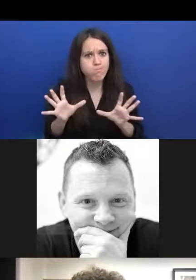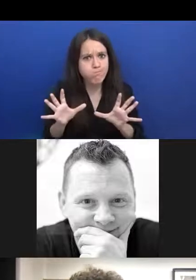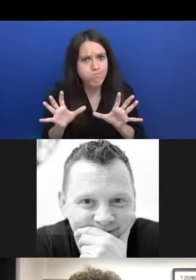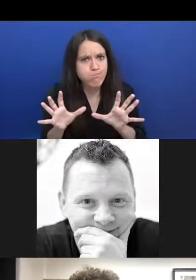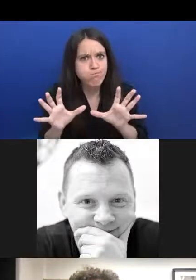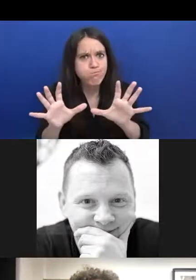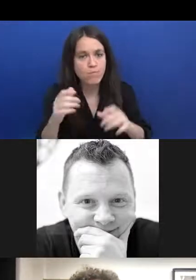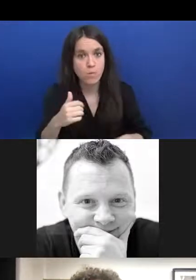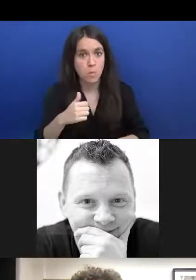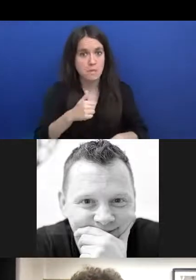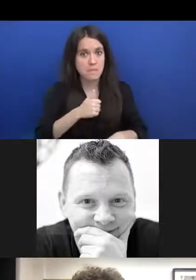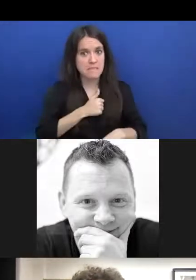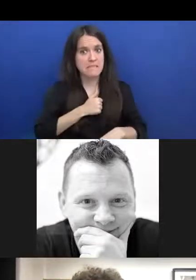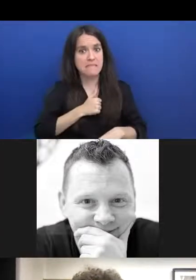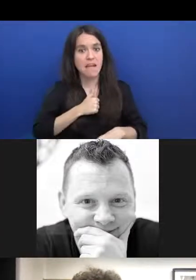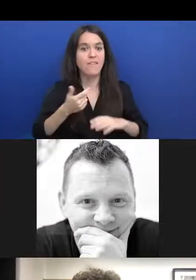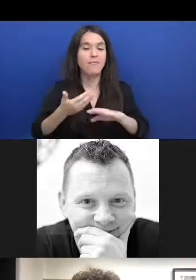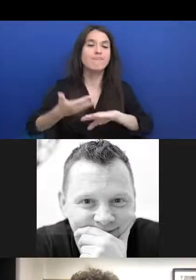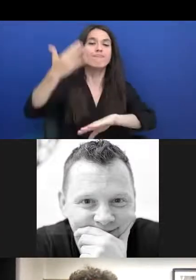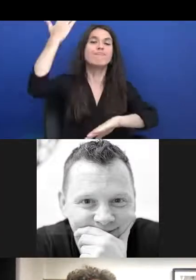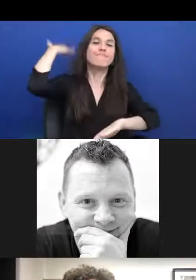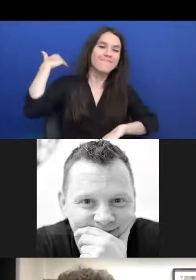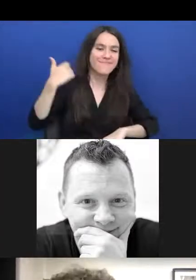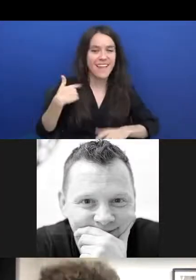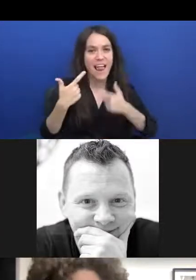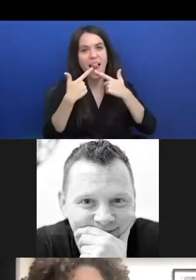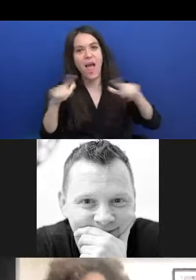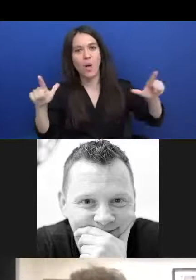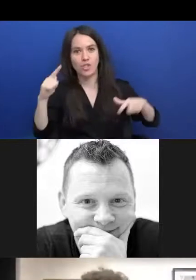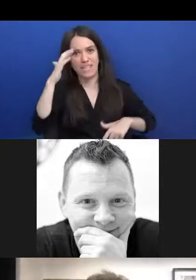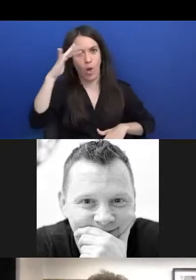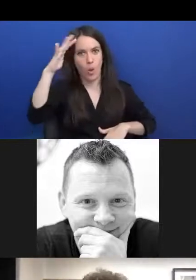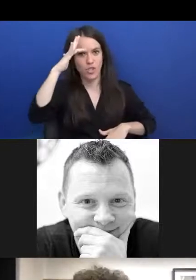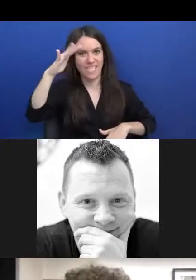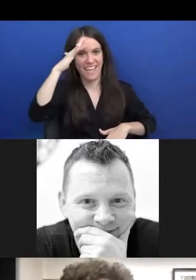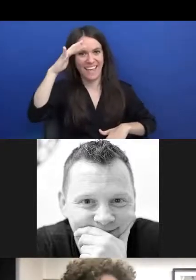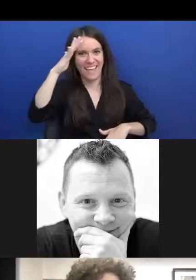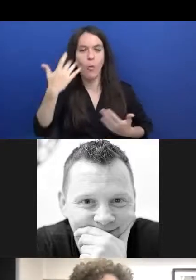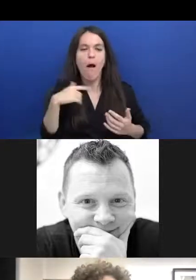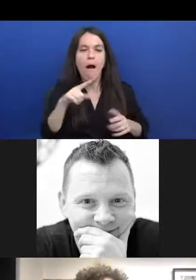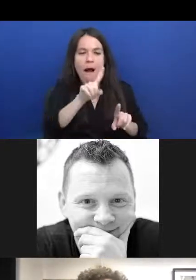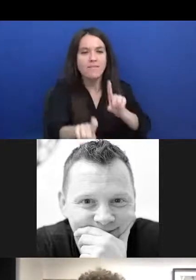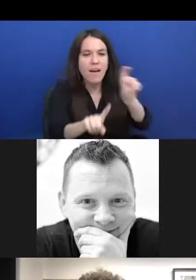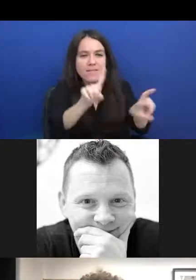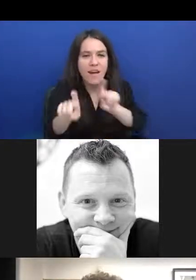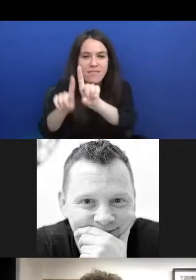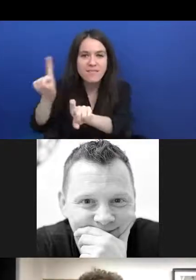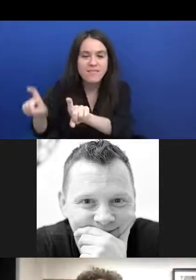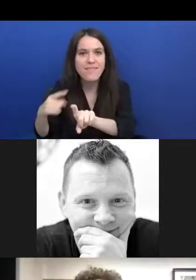like where I started was language ideologies so I asked people their perspectives on language and I